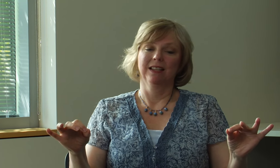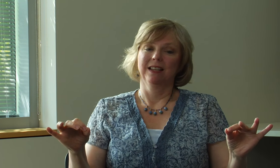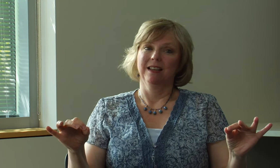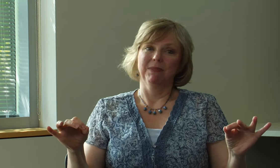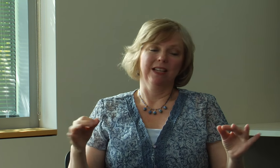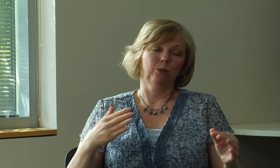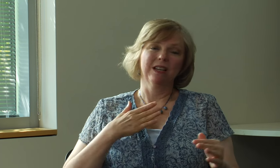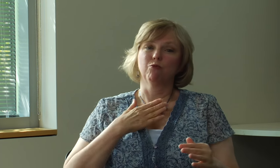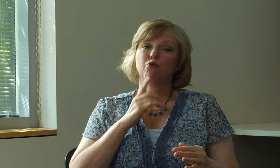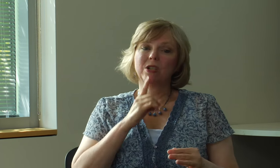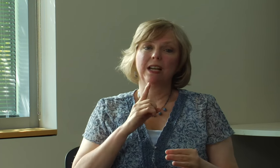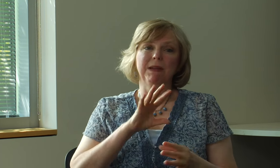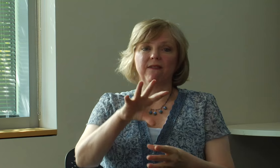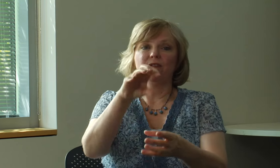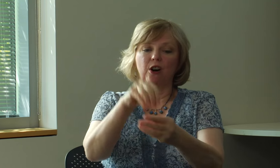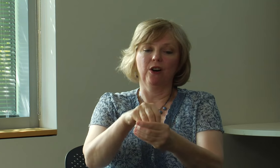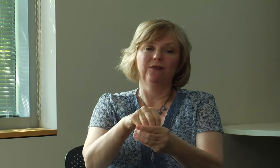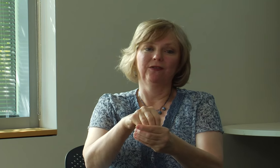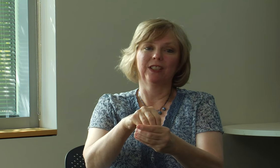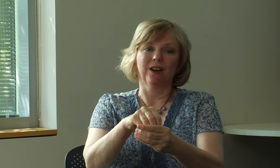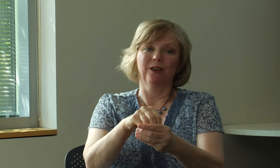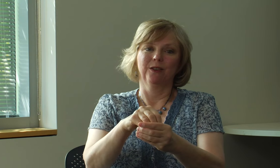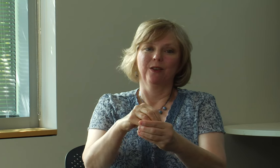Because we can really be involved, you know,